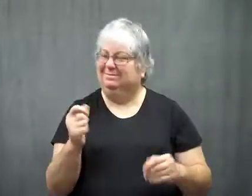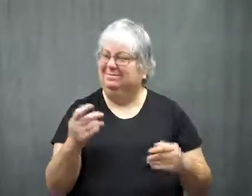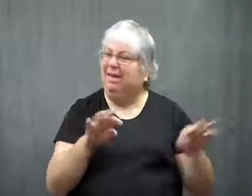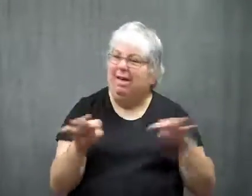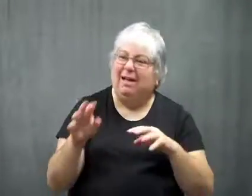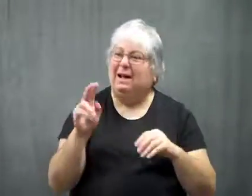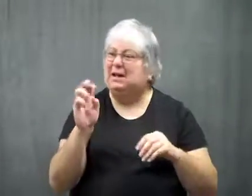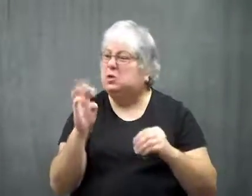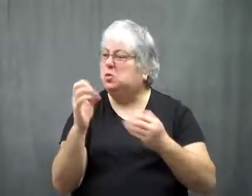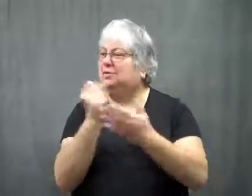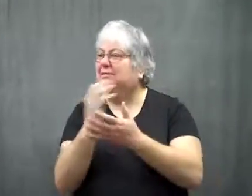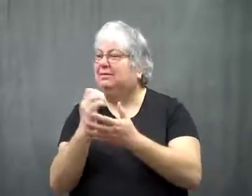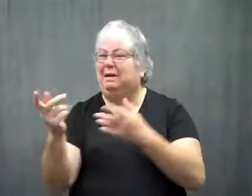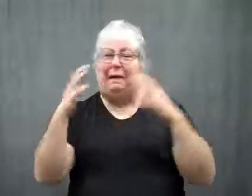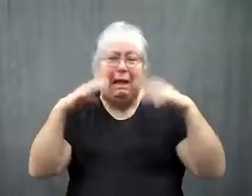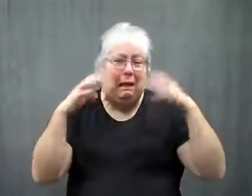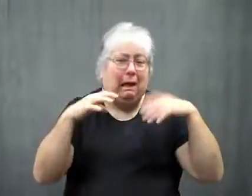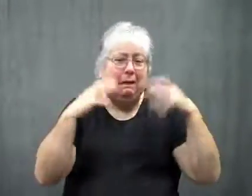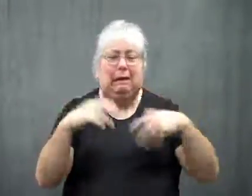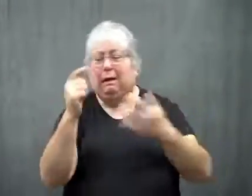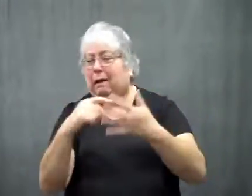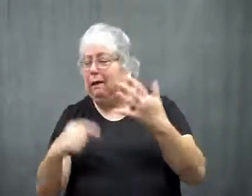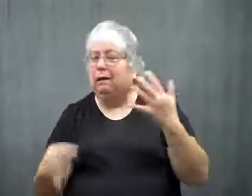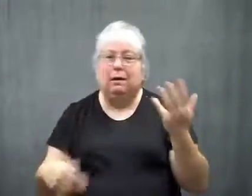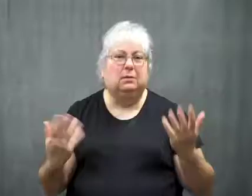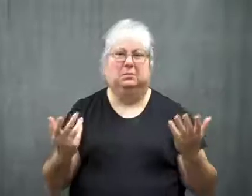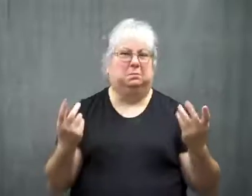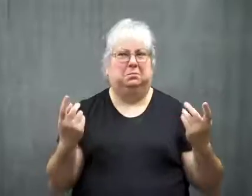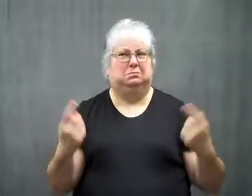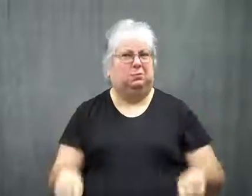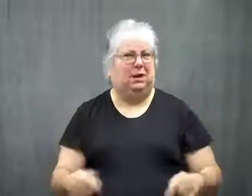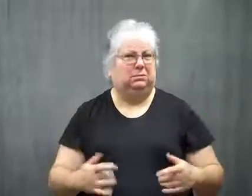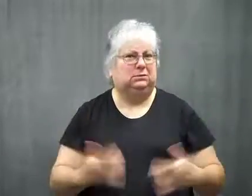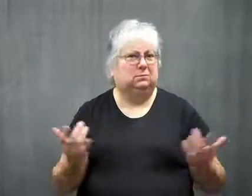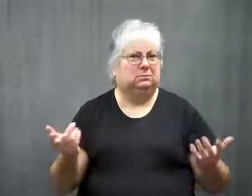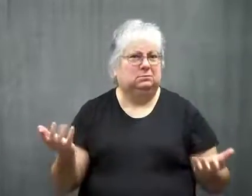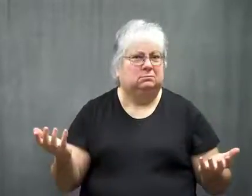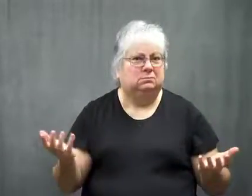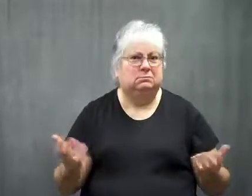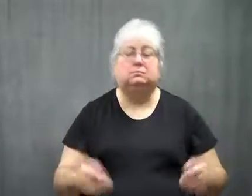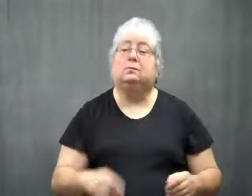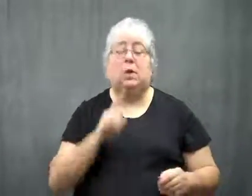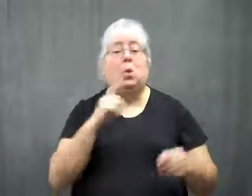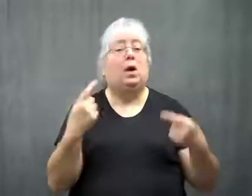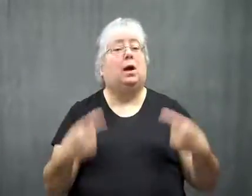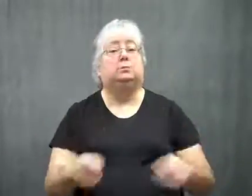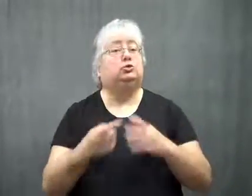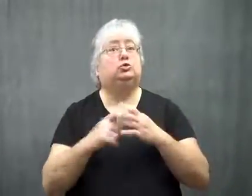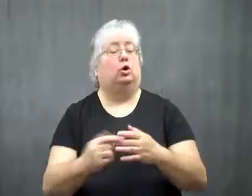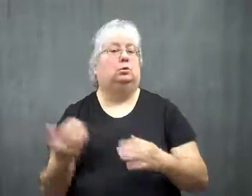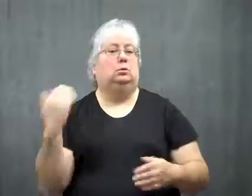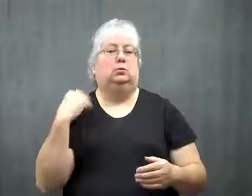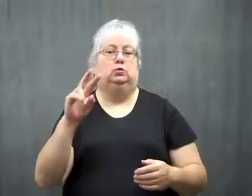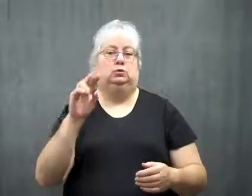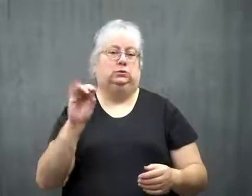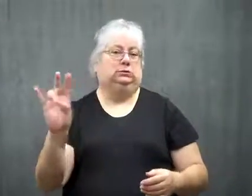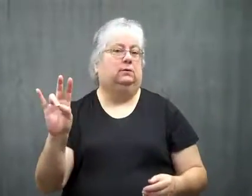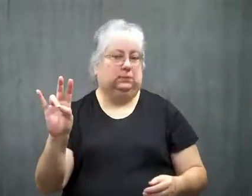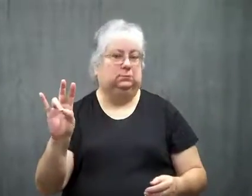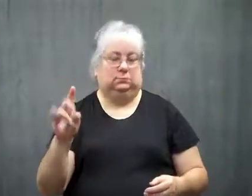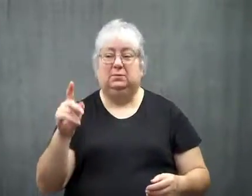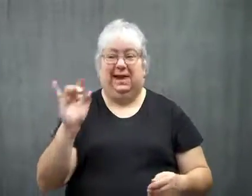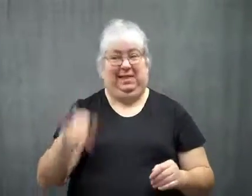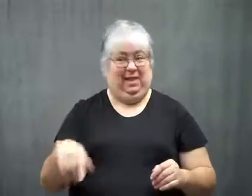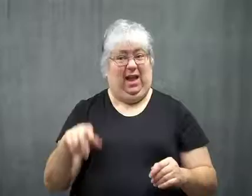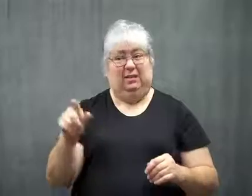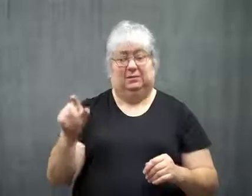She's been in the news, in tears.